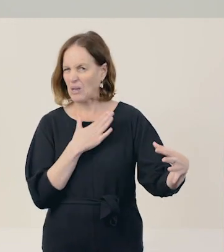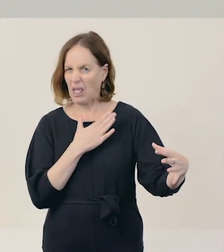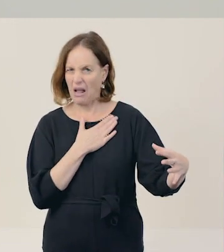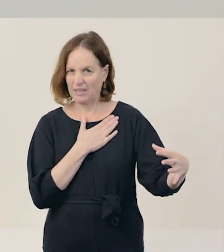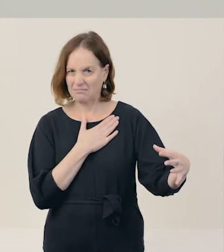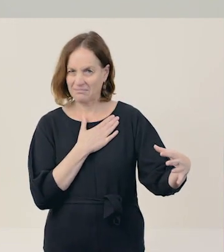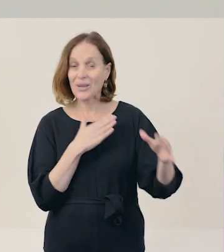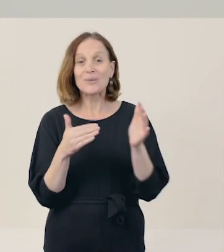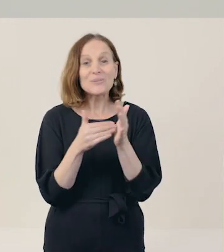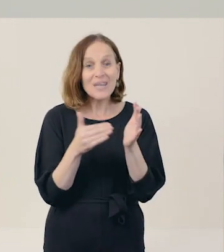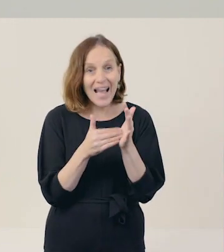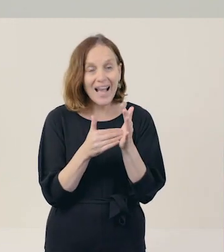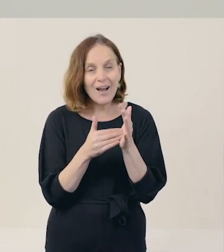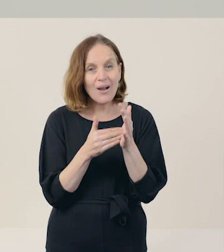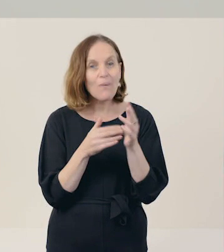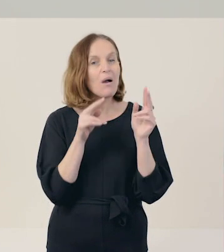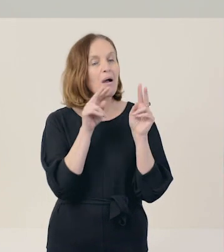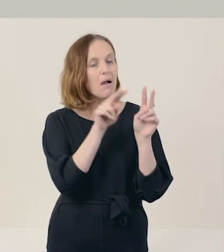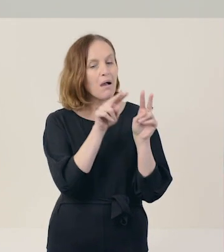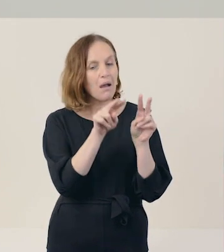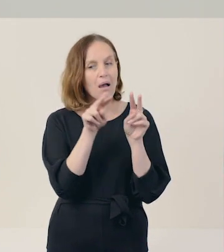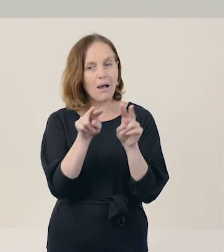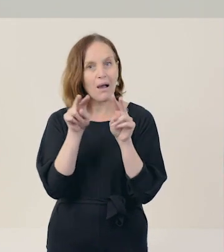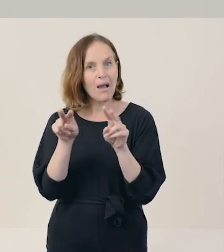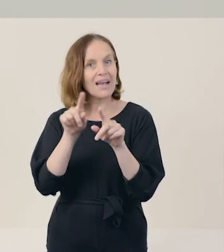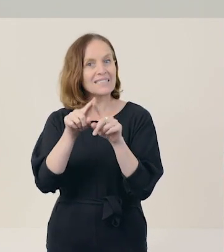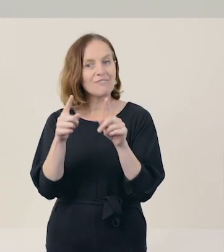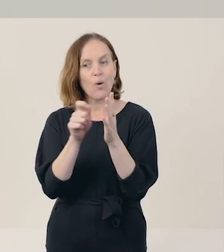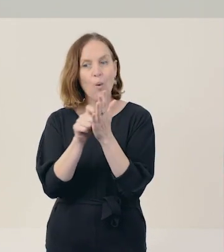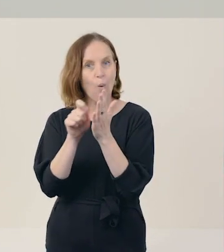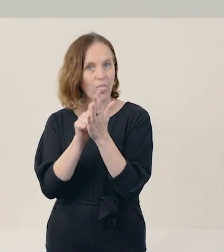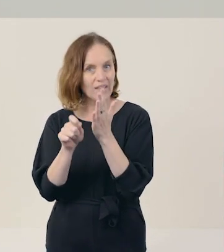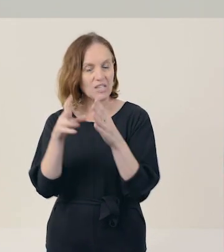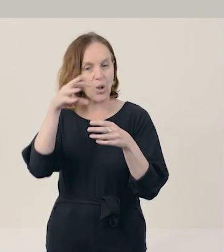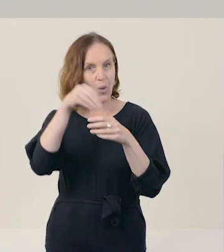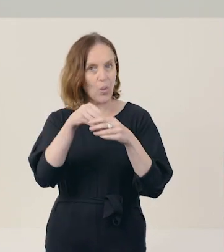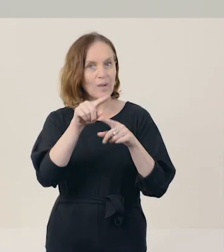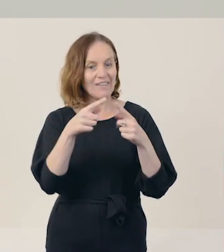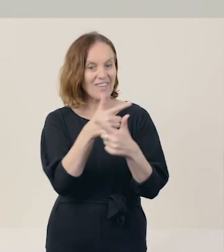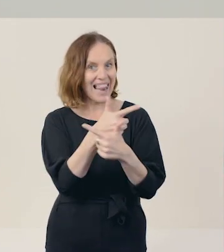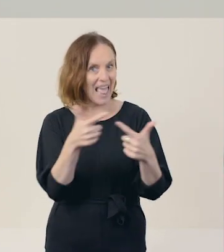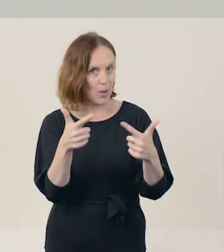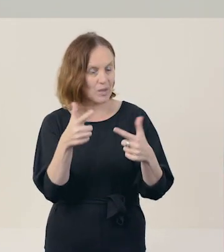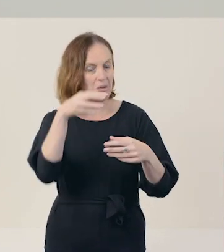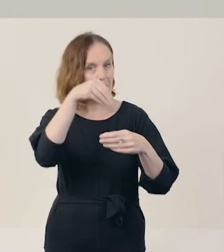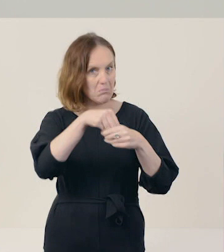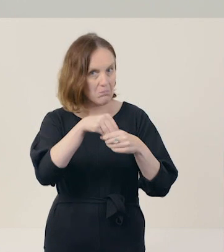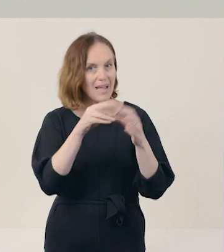Today, we are going to look at how authors use different language features, to create character traits in narratives.